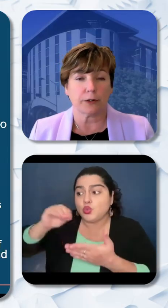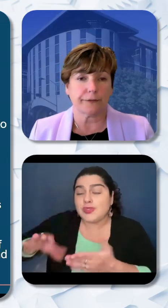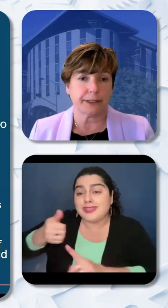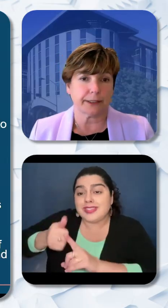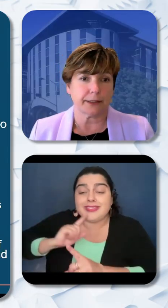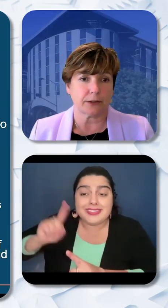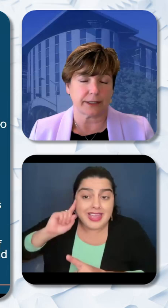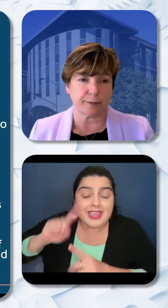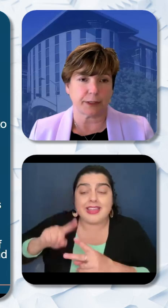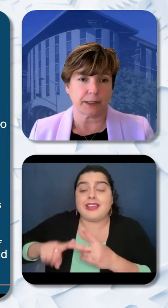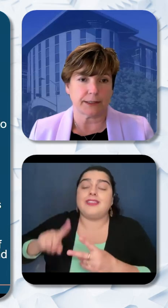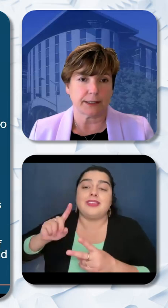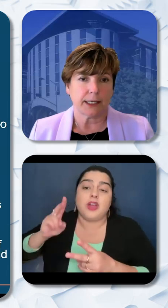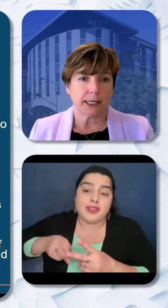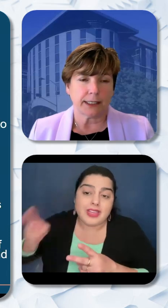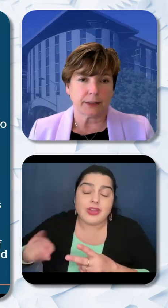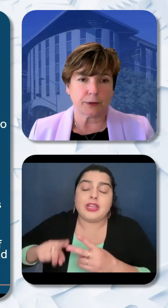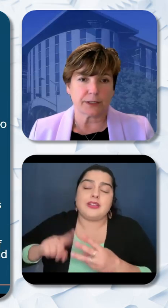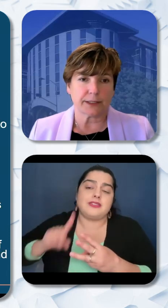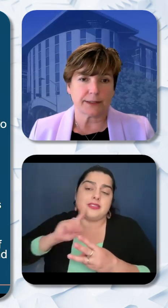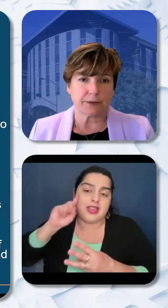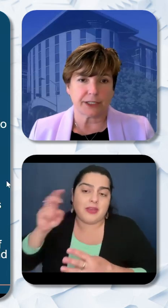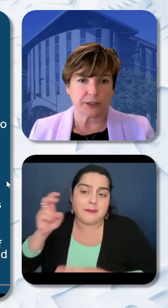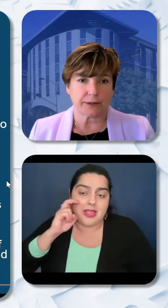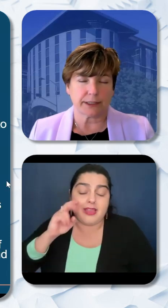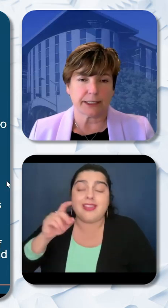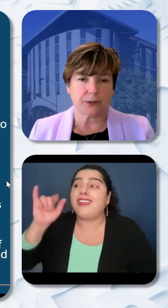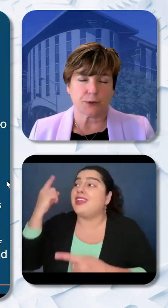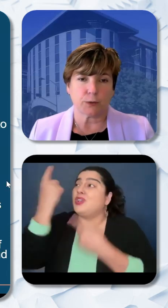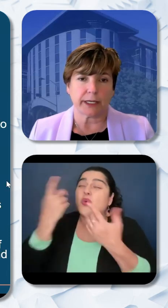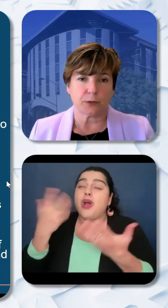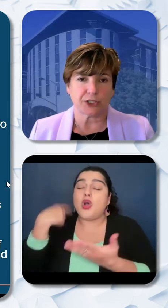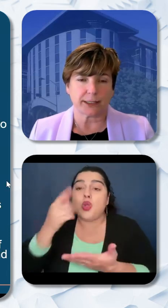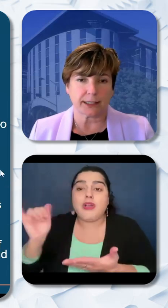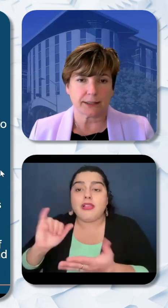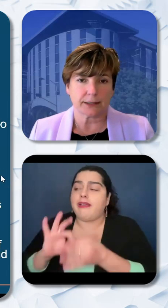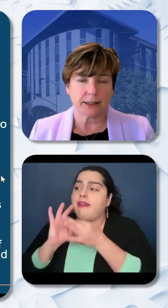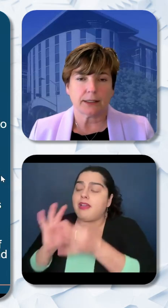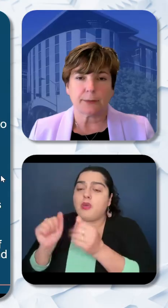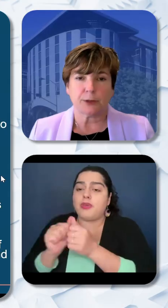hard of hearing, or Deafblind. And it includes considerations related to language access.